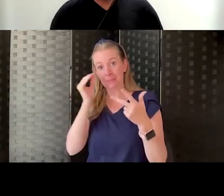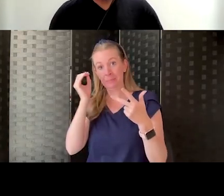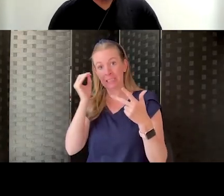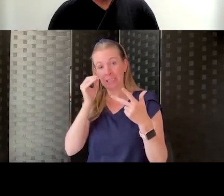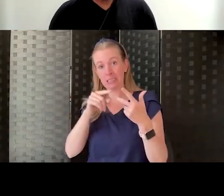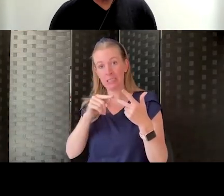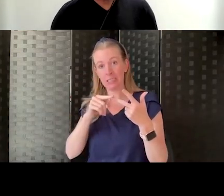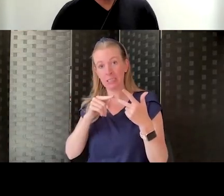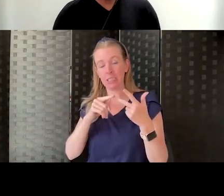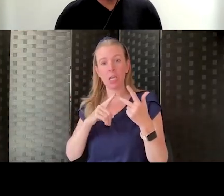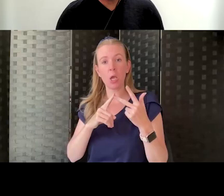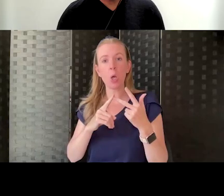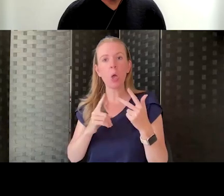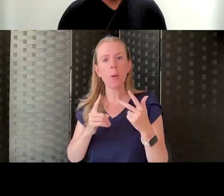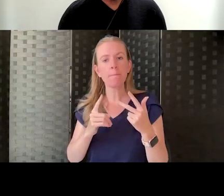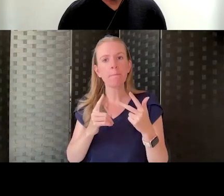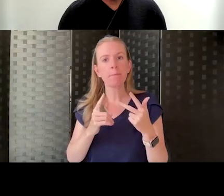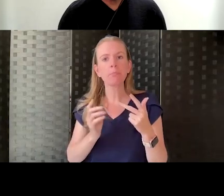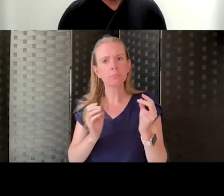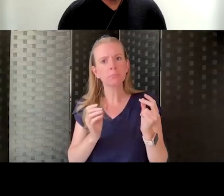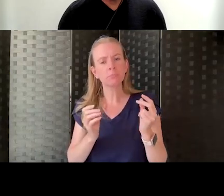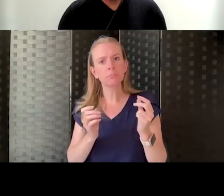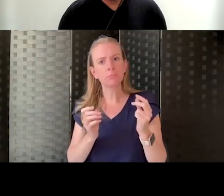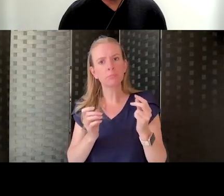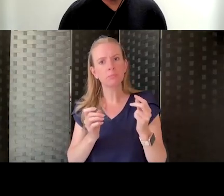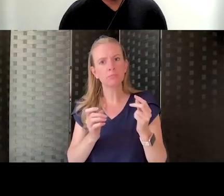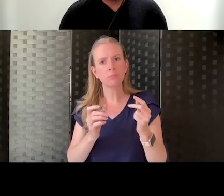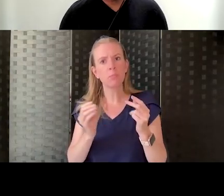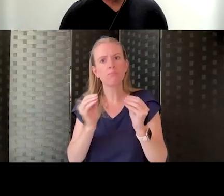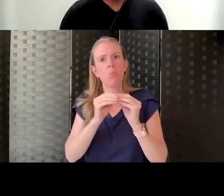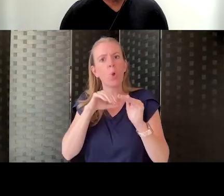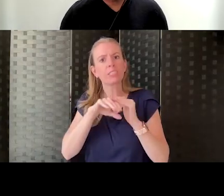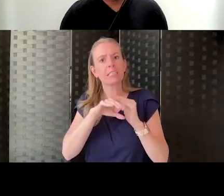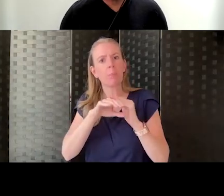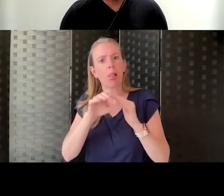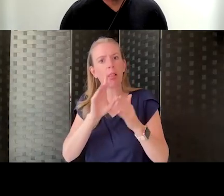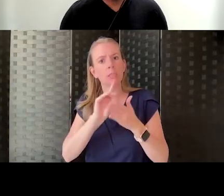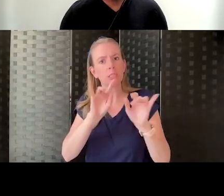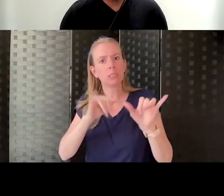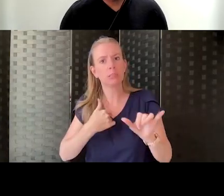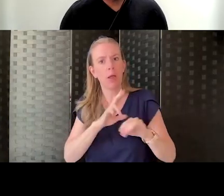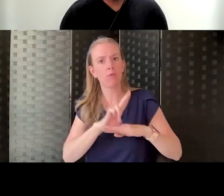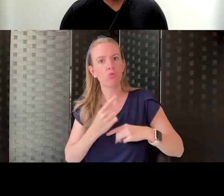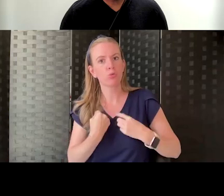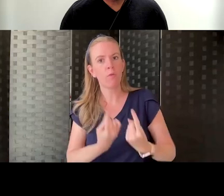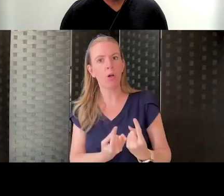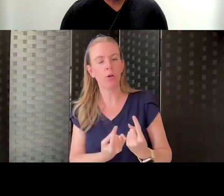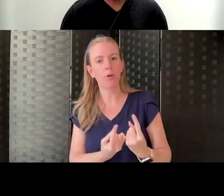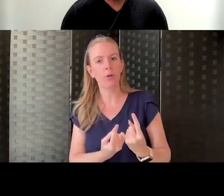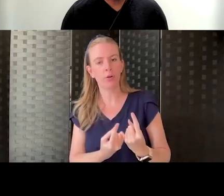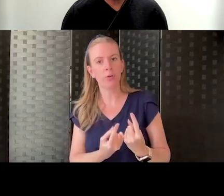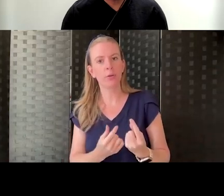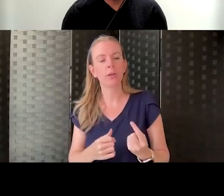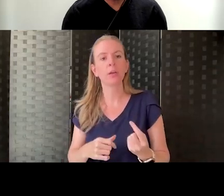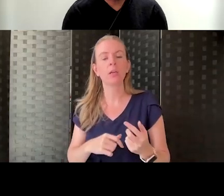one of the more accessible design systems that I've worked with over the years, it's really